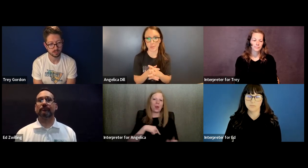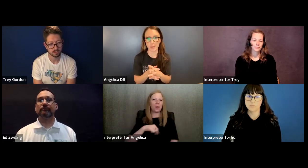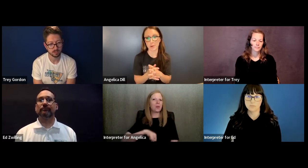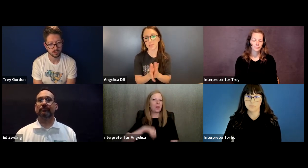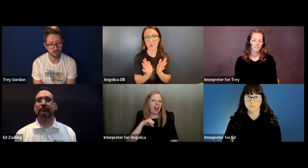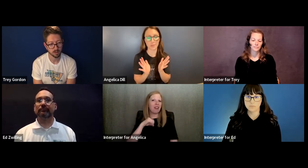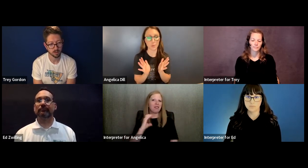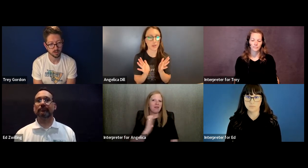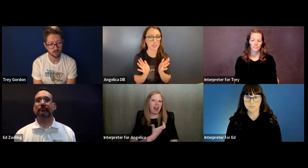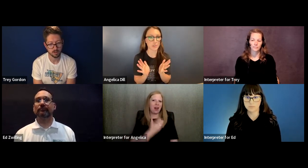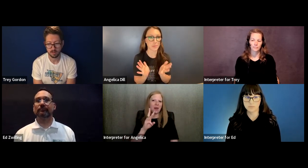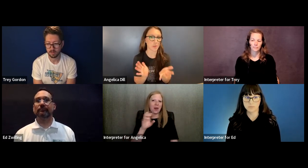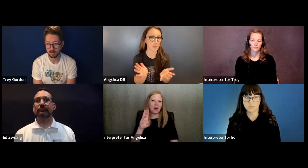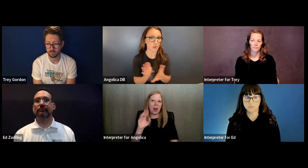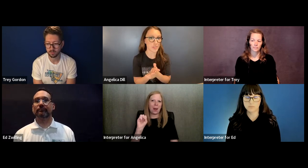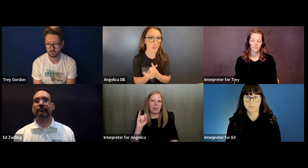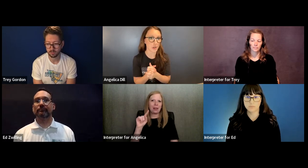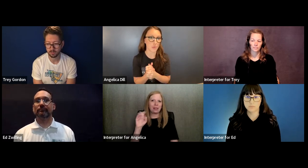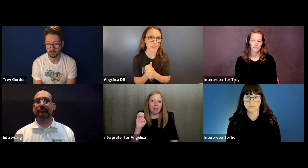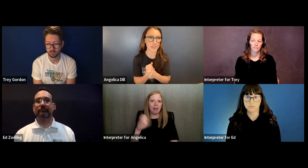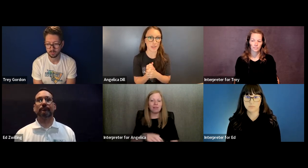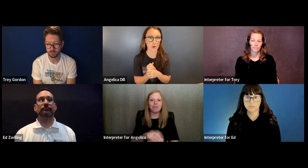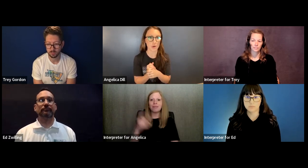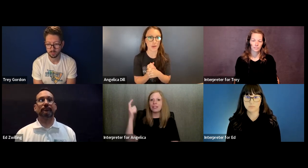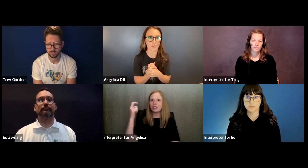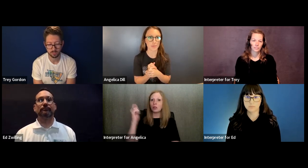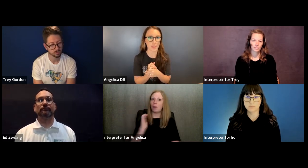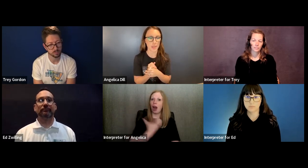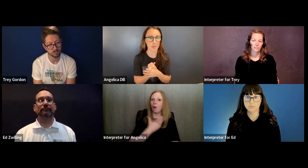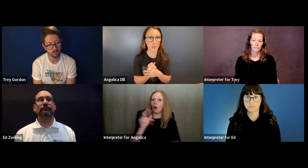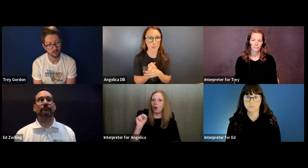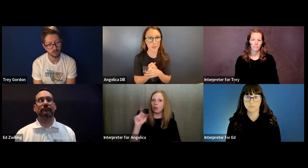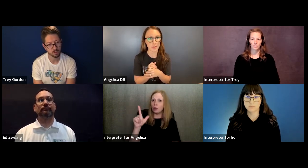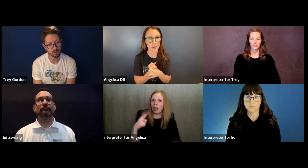that but also if you want to subscribe to our newsletter we send out a blurb here and there